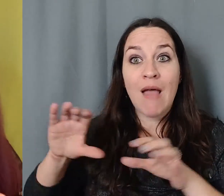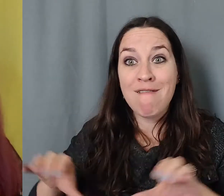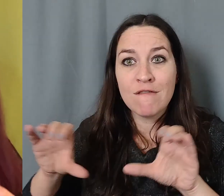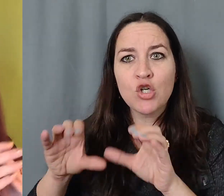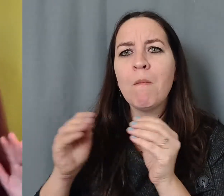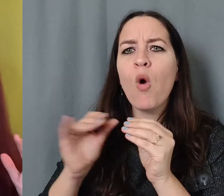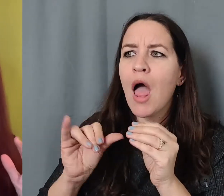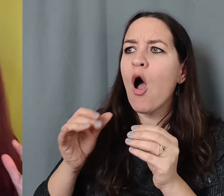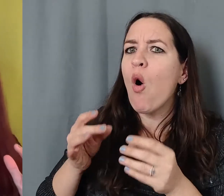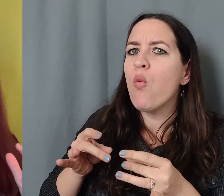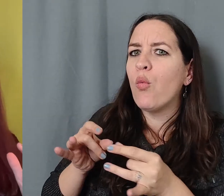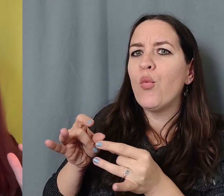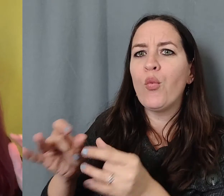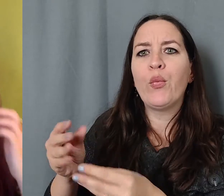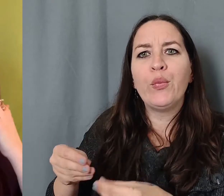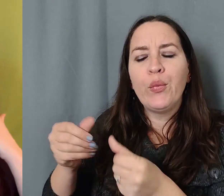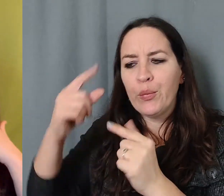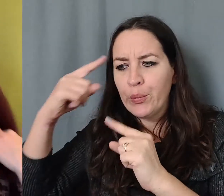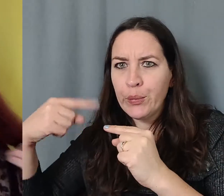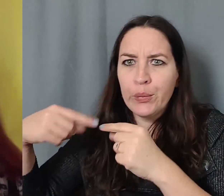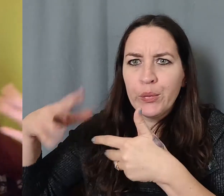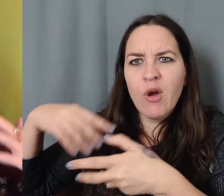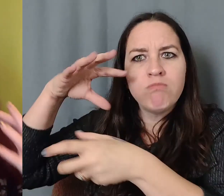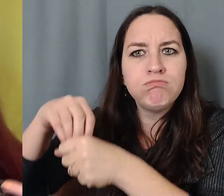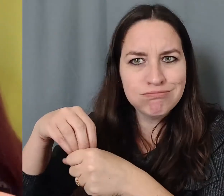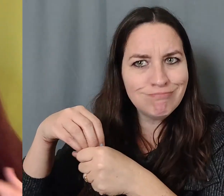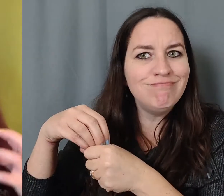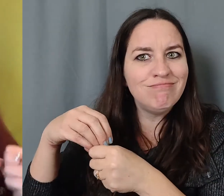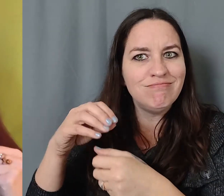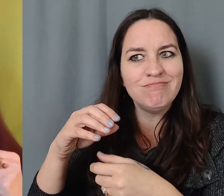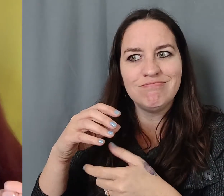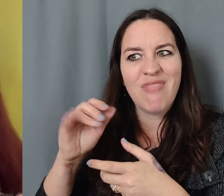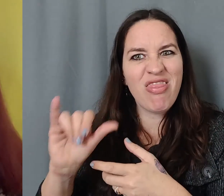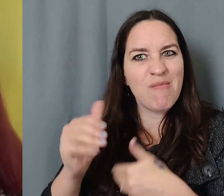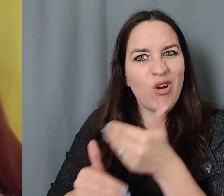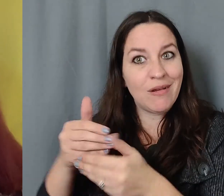on. And that's what mastery often looks like, is being able to get into the flow of it and getting really engaged in something.